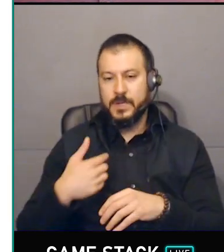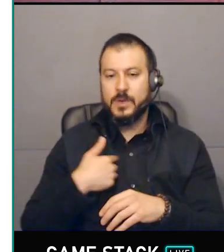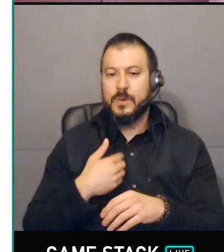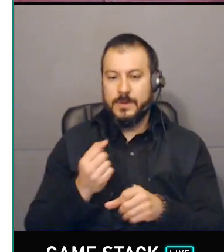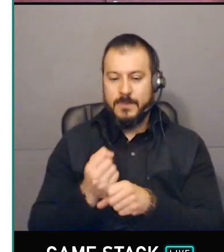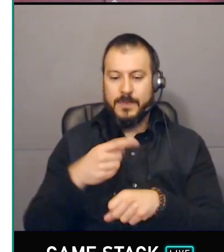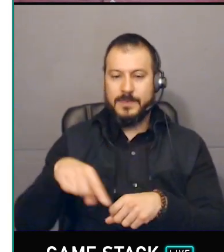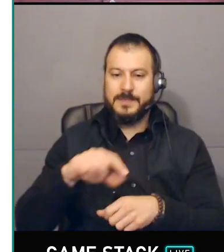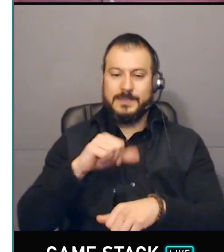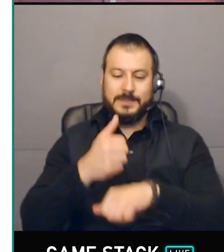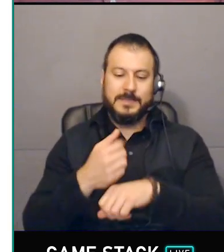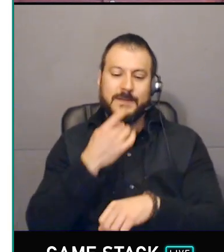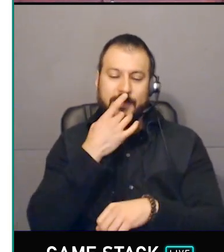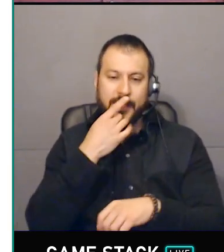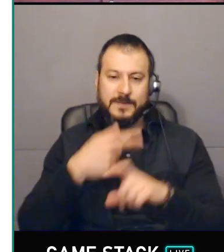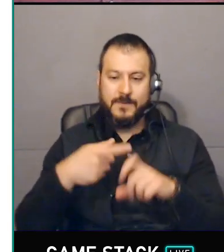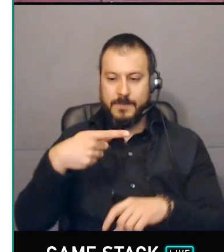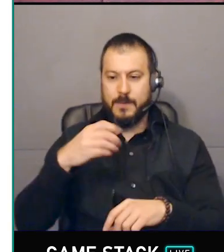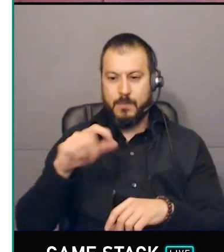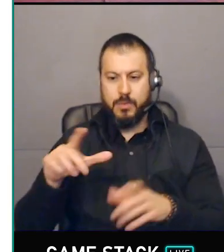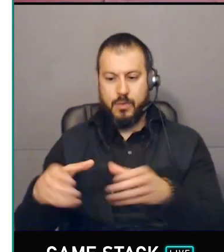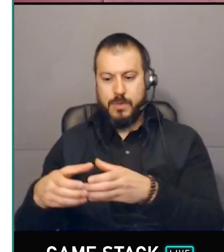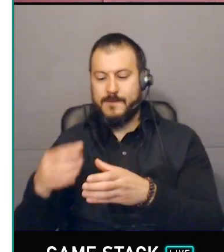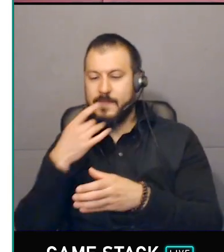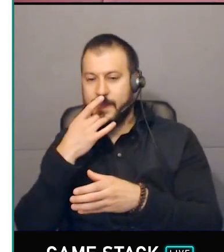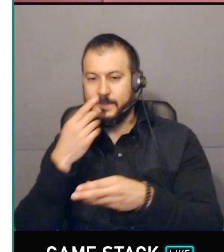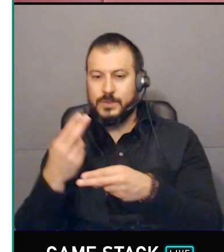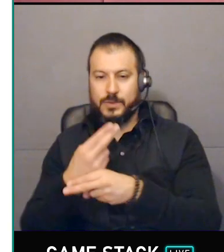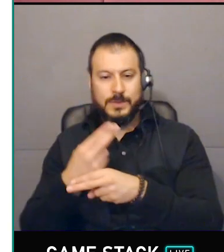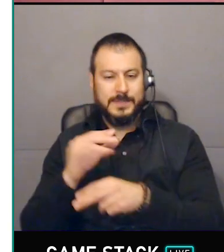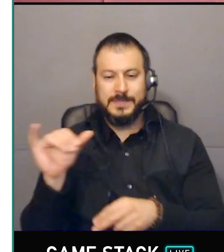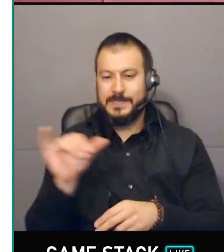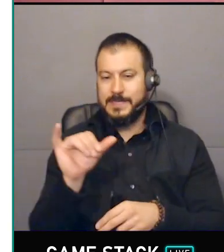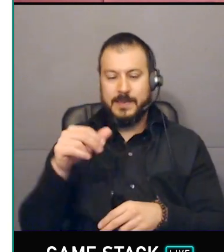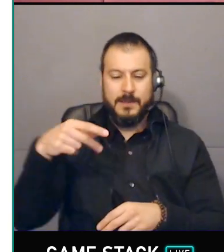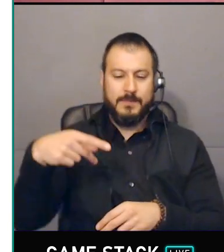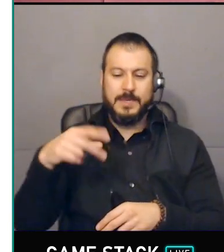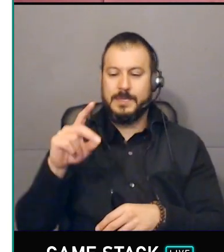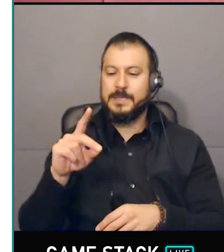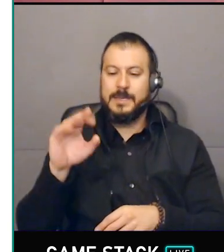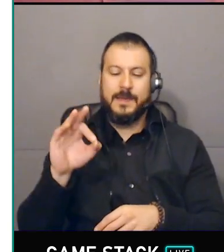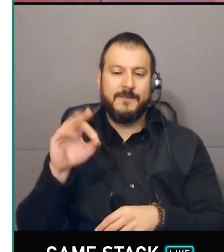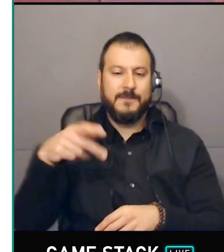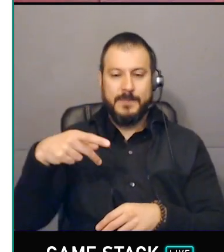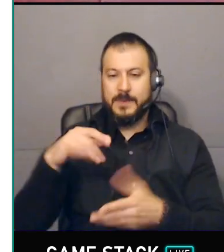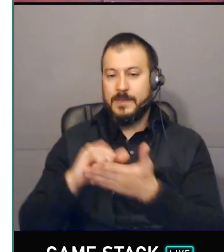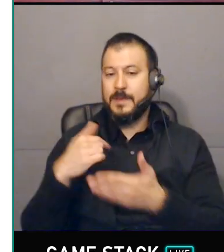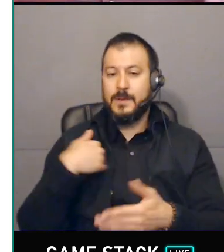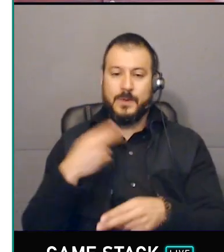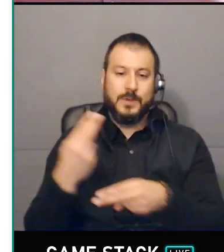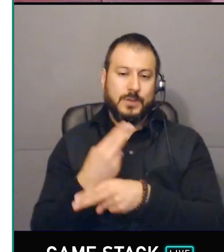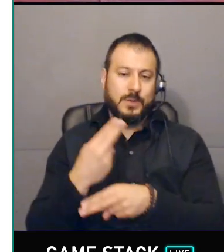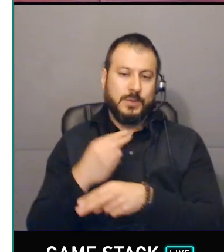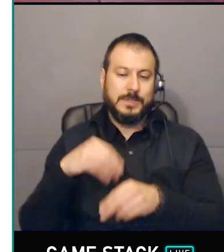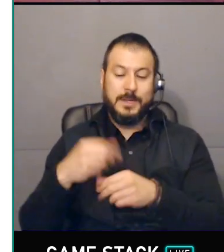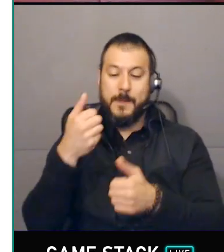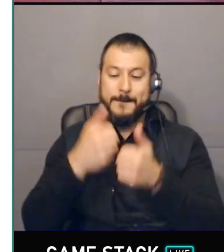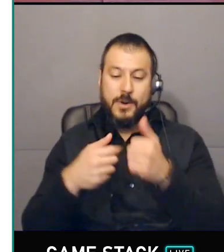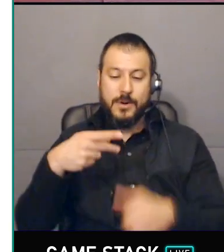sets of lights with these pools of lights using the same pdf p that we would have used on a